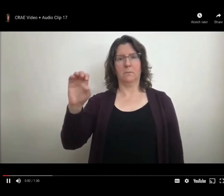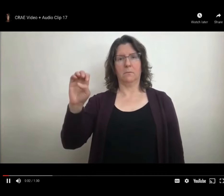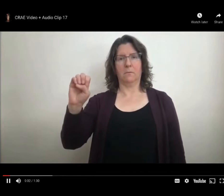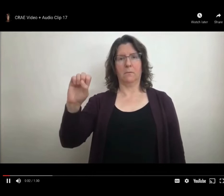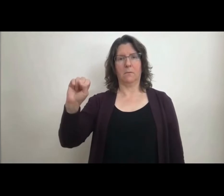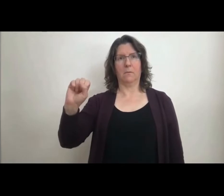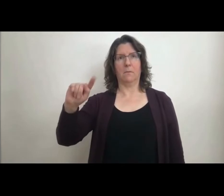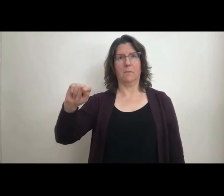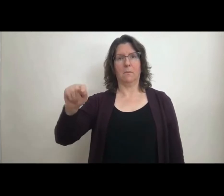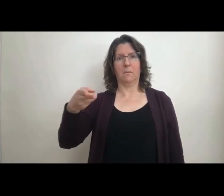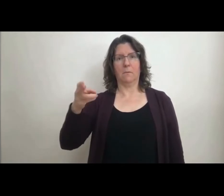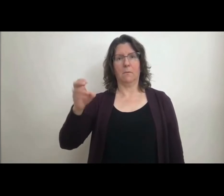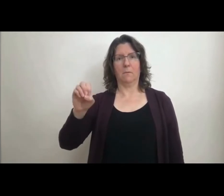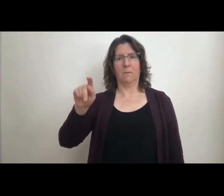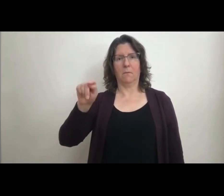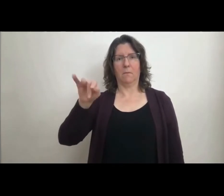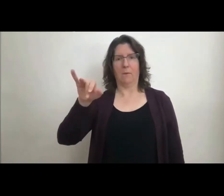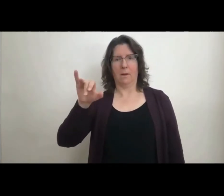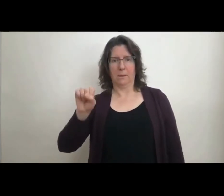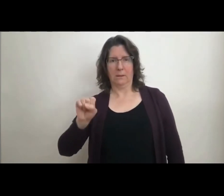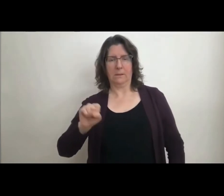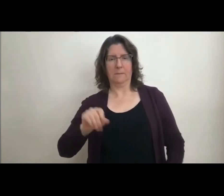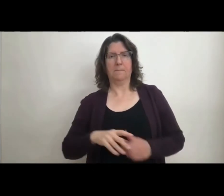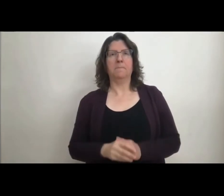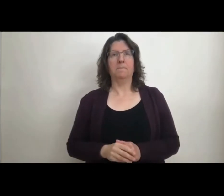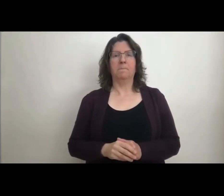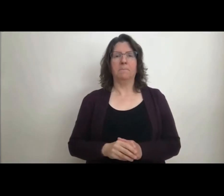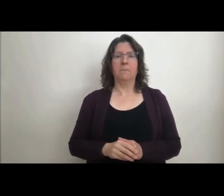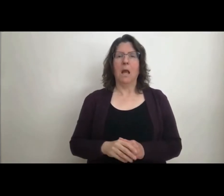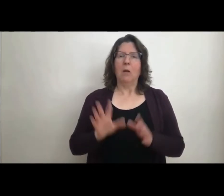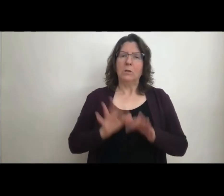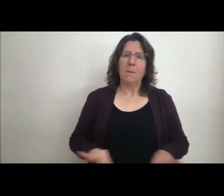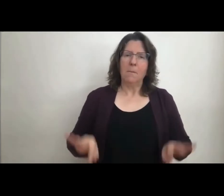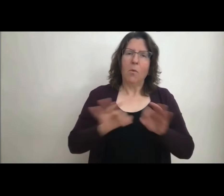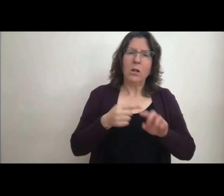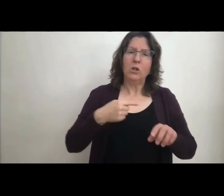Aesthetics . . .